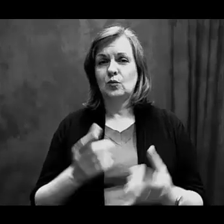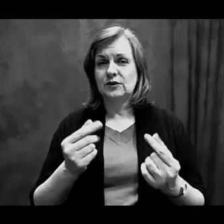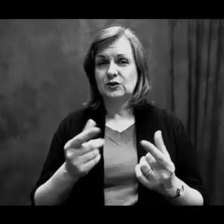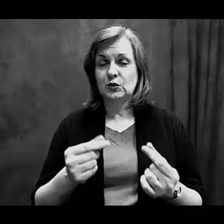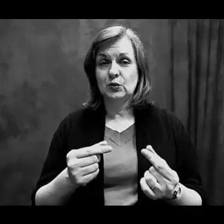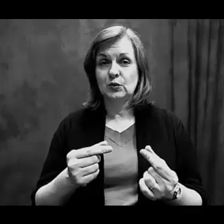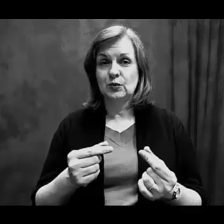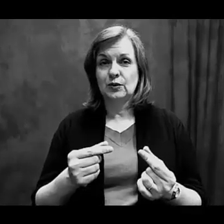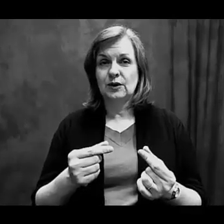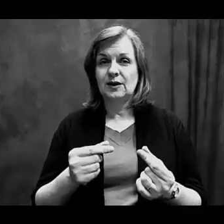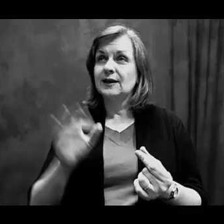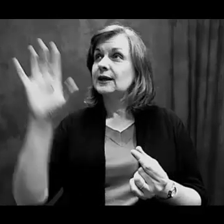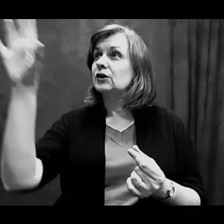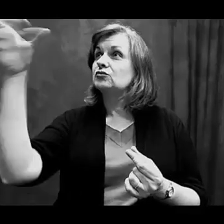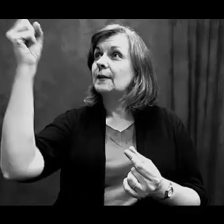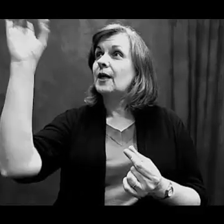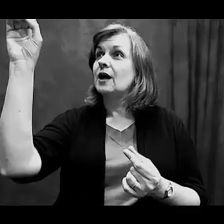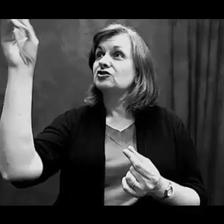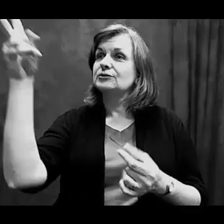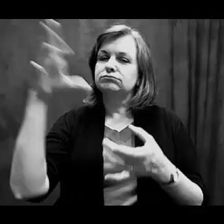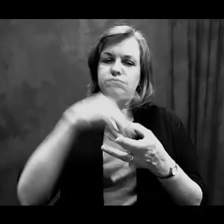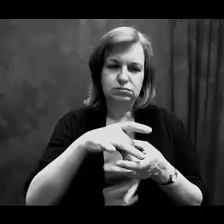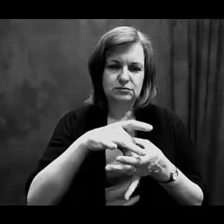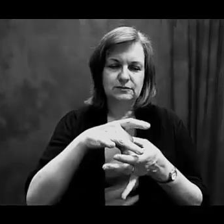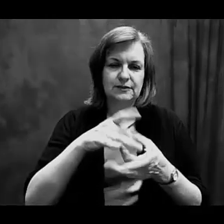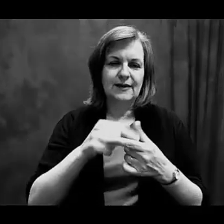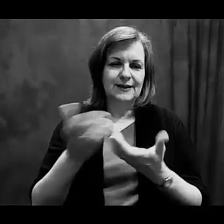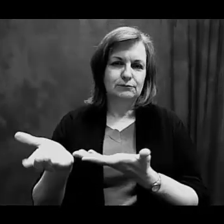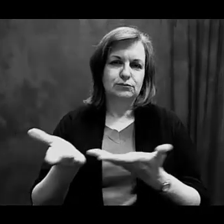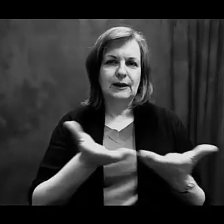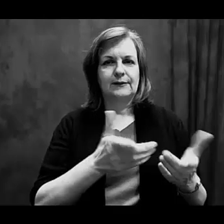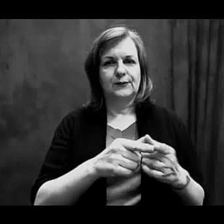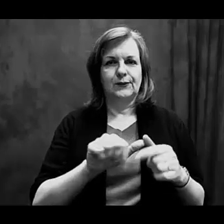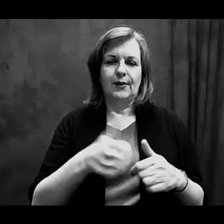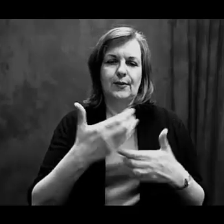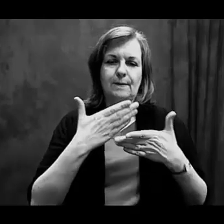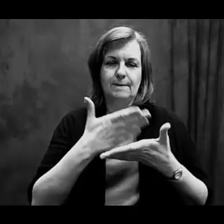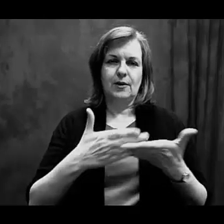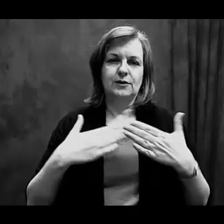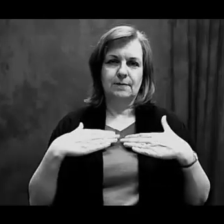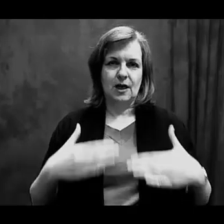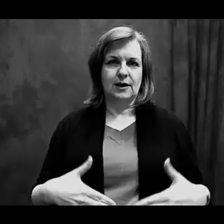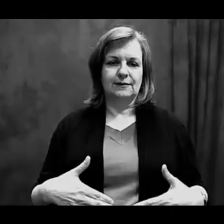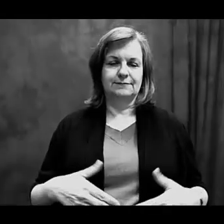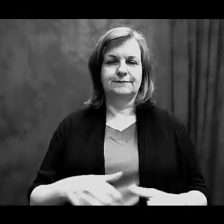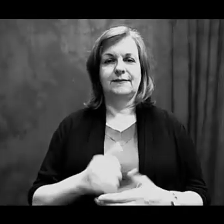to this protein -- it's an enzyme right